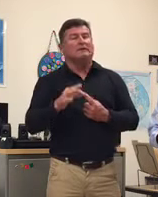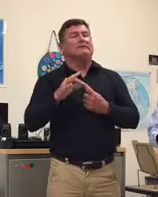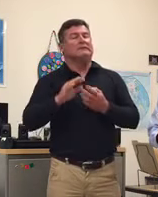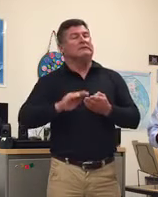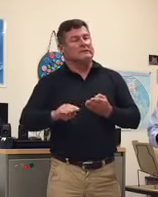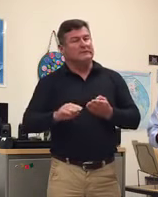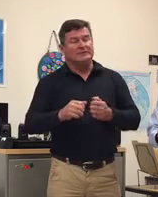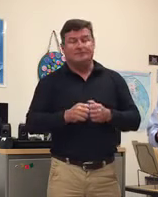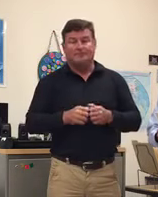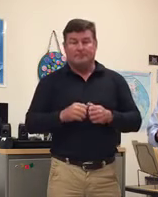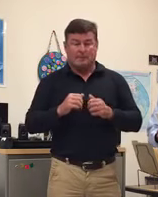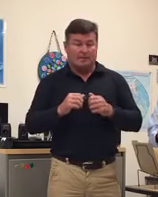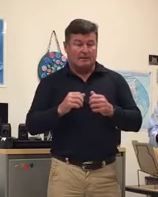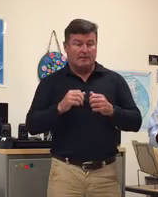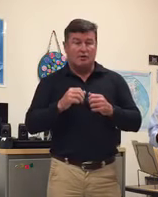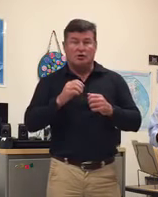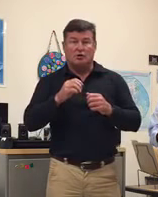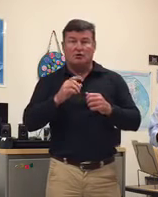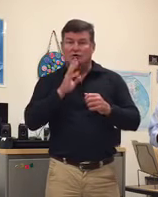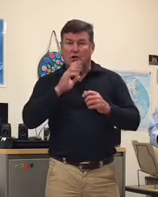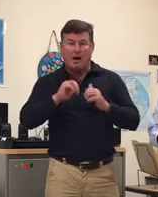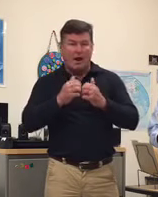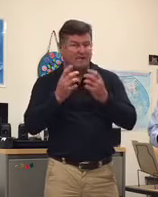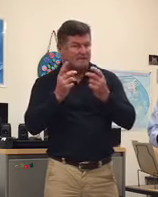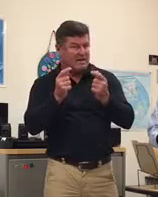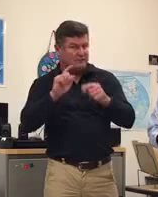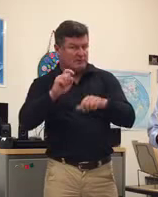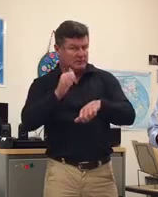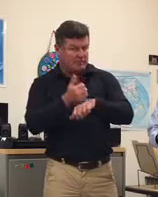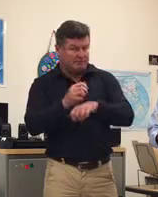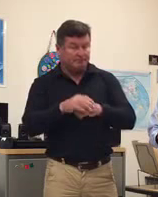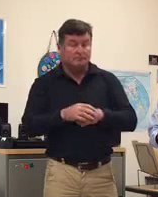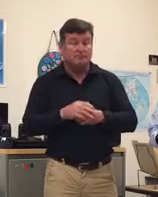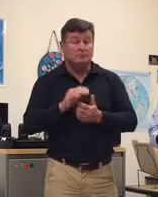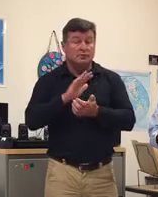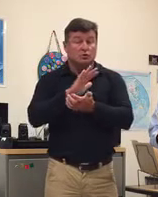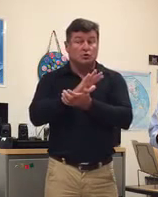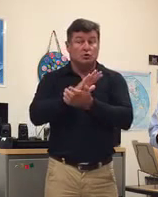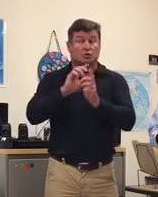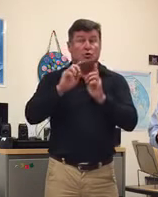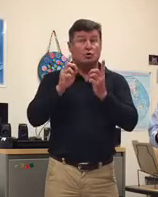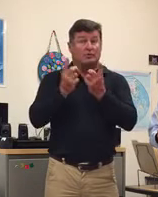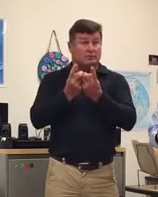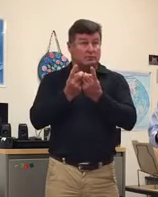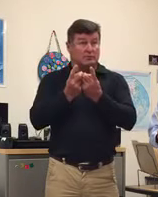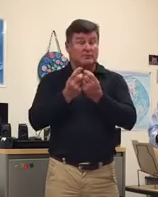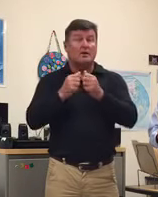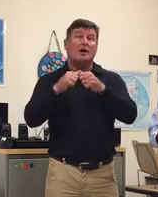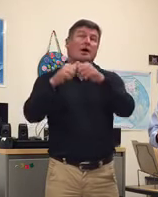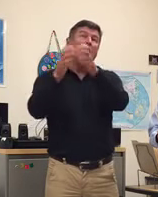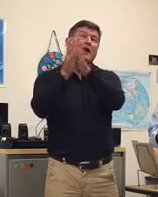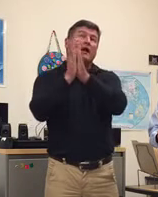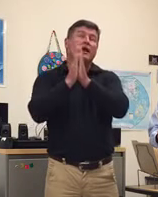there could be some other exceptions here when it comes to how quickly the equipment must be installed. School districts do have the ability